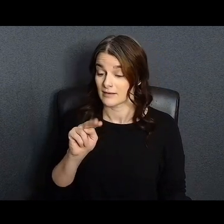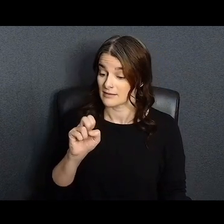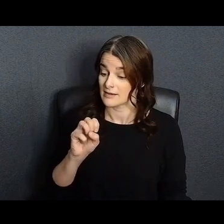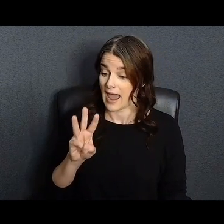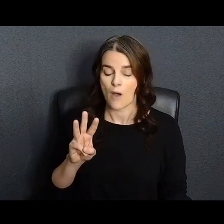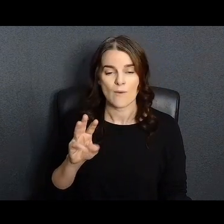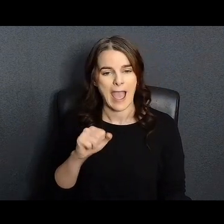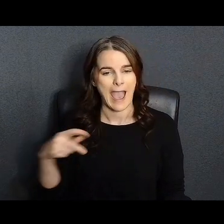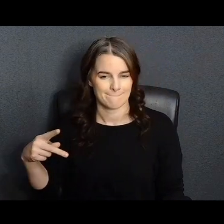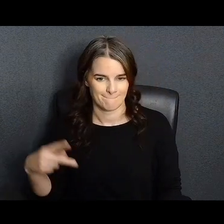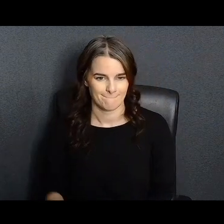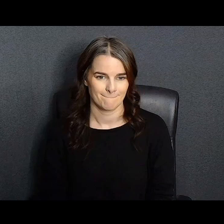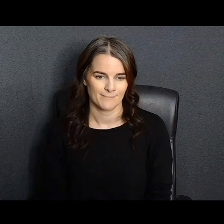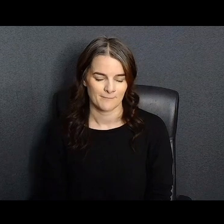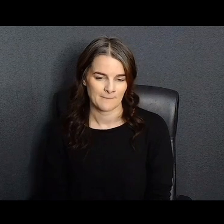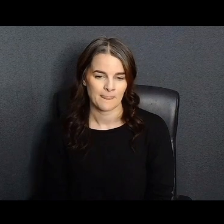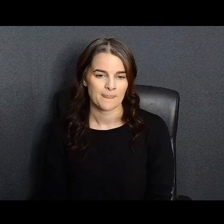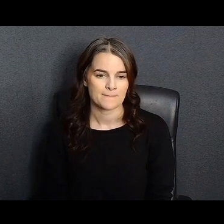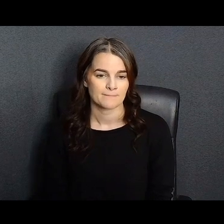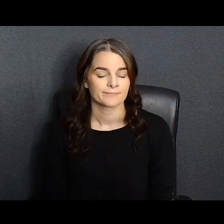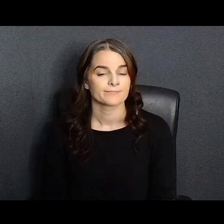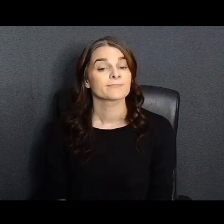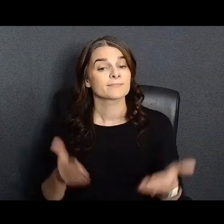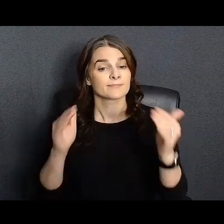And then the next one I'm going to pull up-- bear with me.